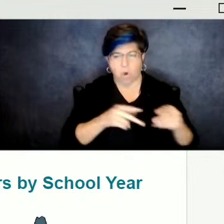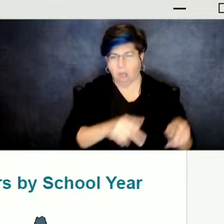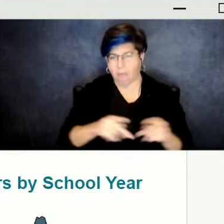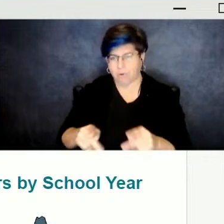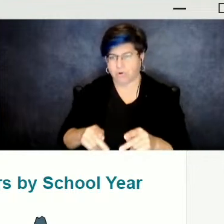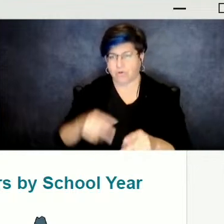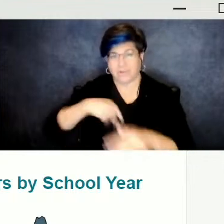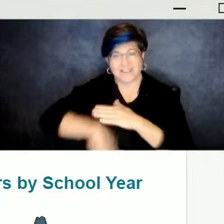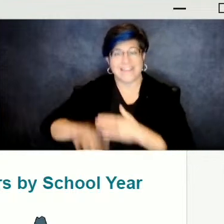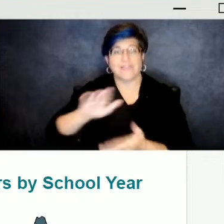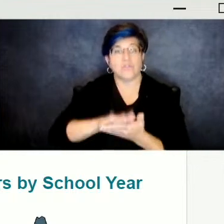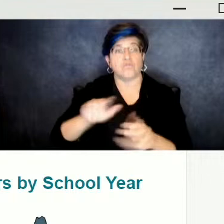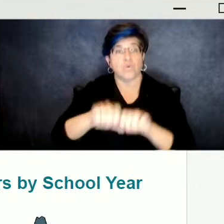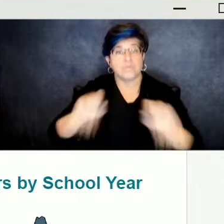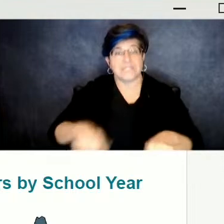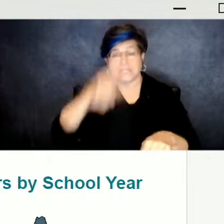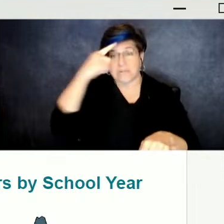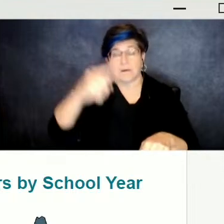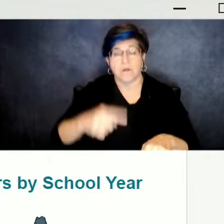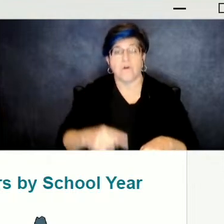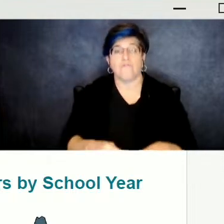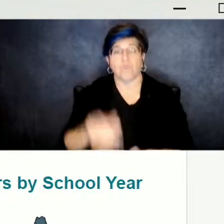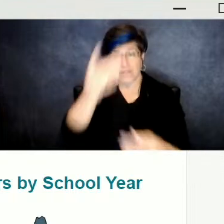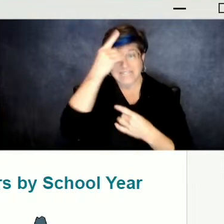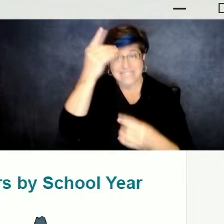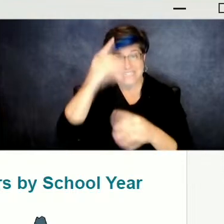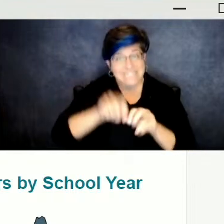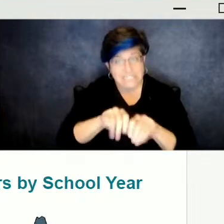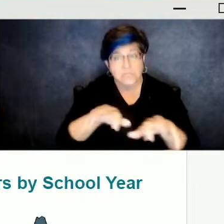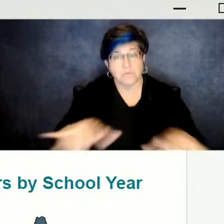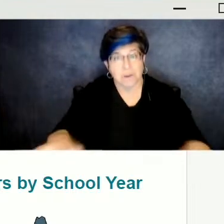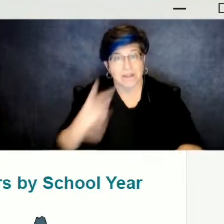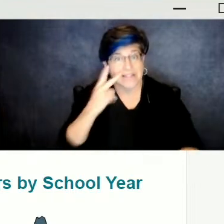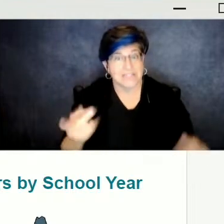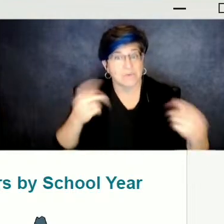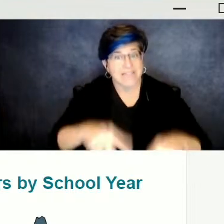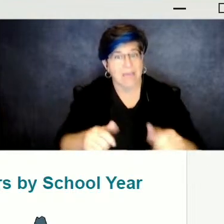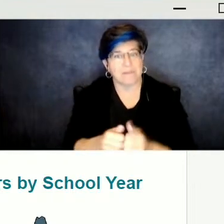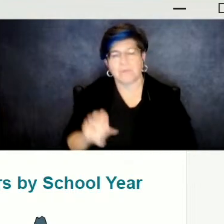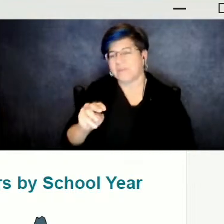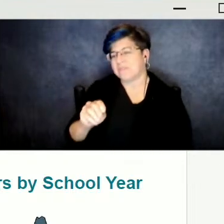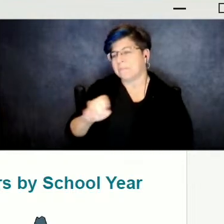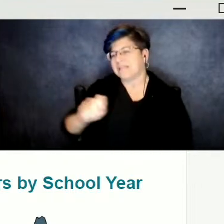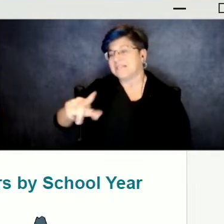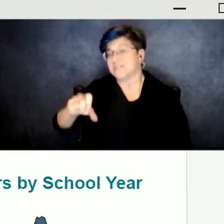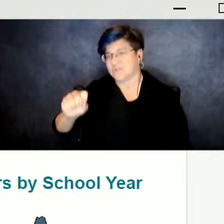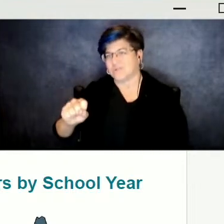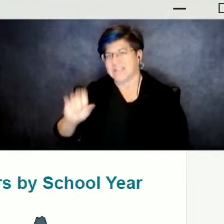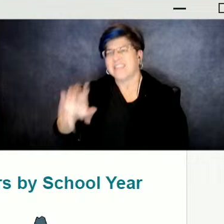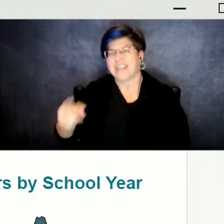FOR US BECAUSE IT DOES CREATE MORE OPPORTUNITY IN OUR SCHOOL SYSTEM FOR THESE KINDS OF